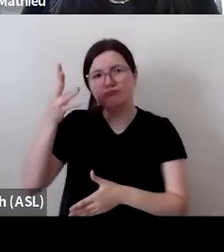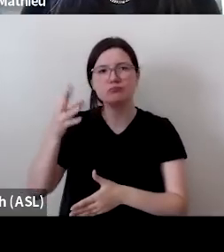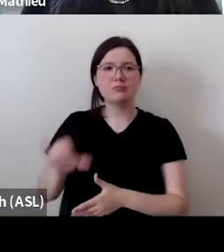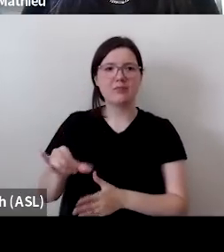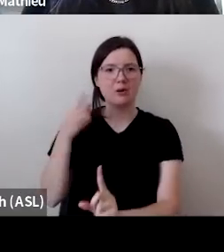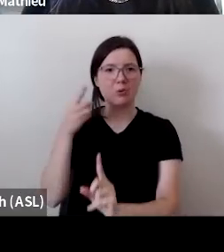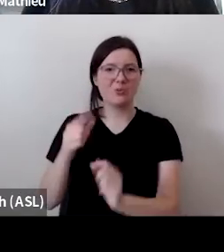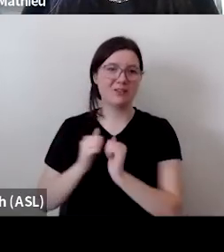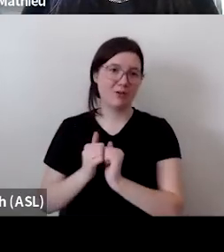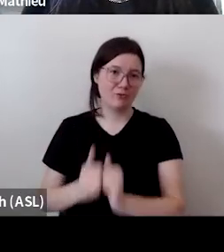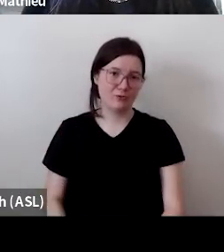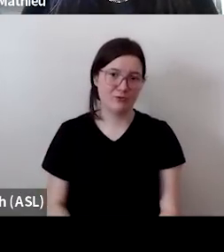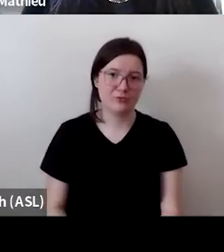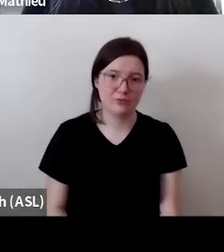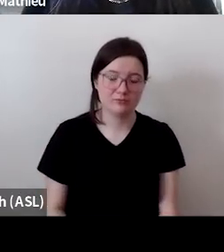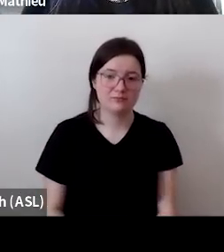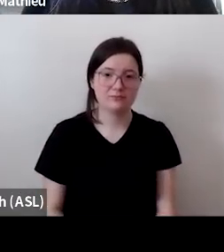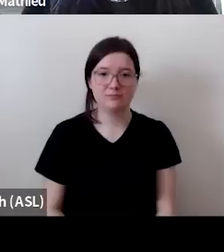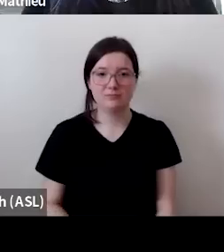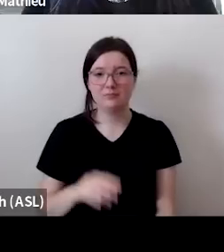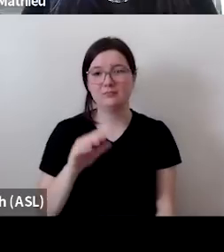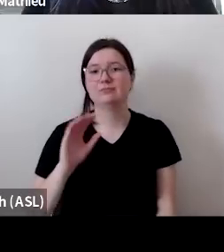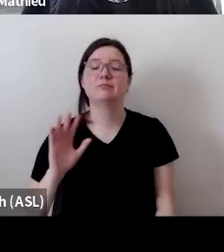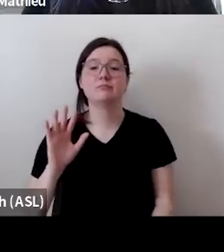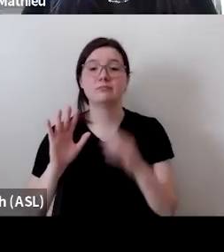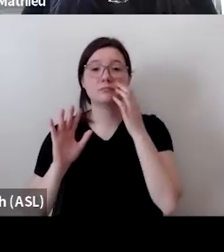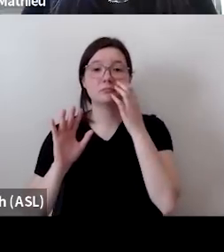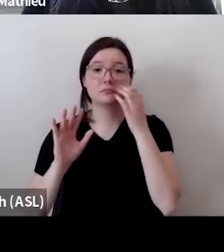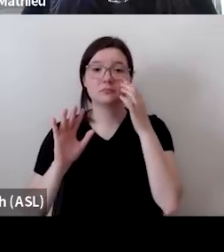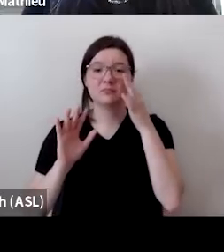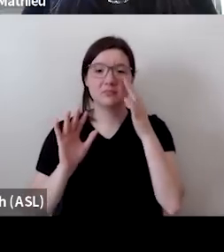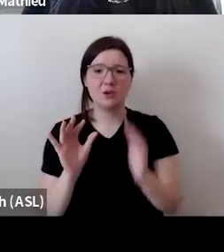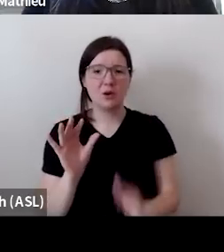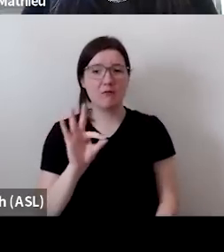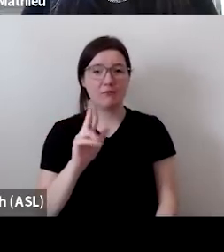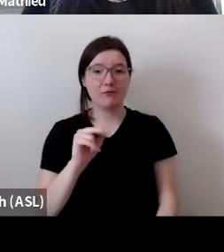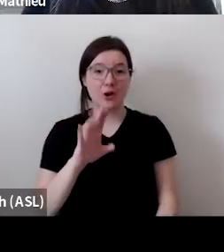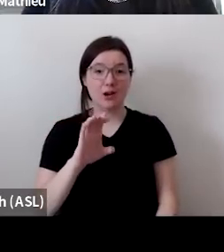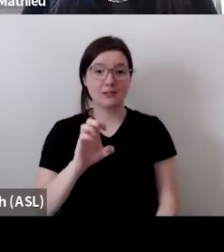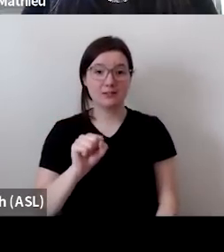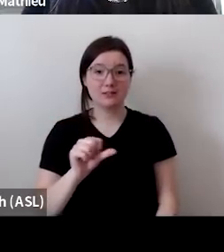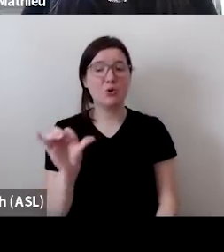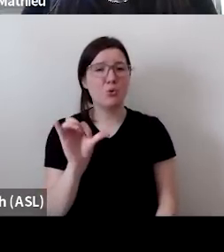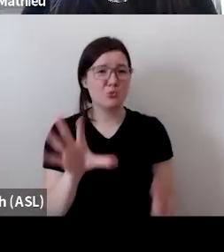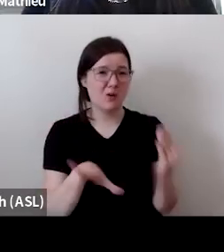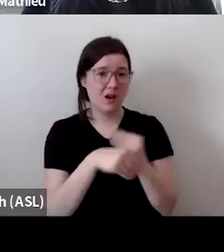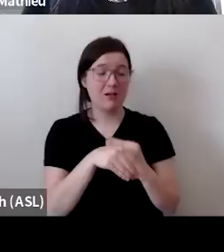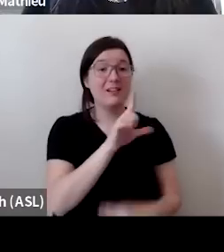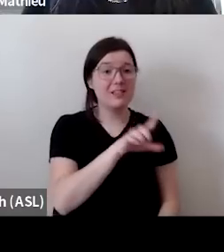I also wanted to add to that, legally a landlord or a provider cannot remove belongings from a tenant place. It has to be court ordered